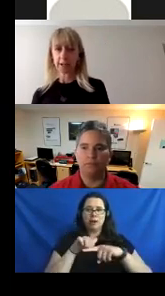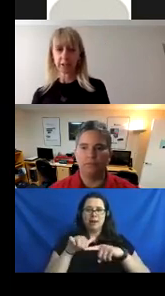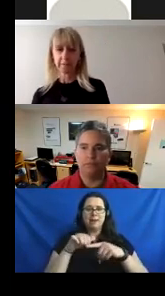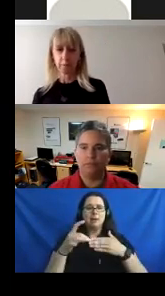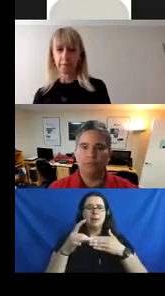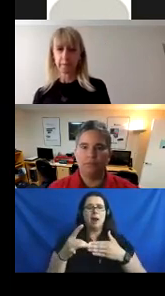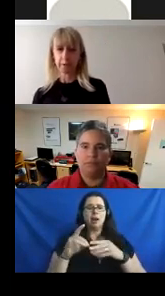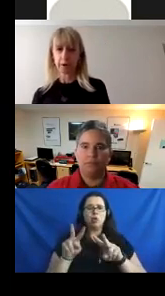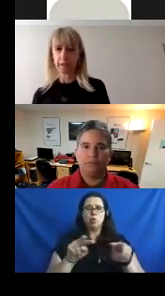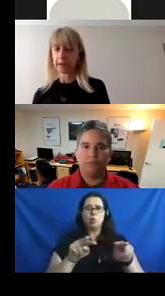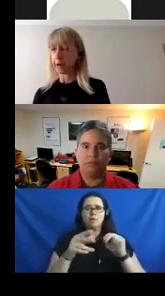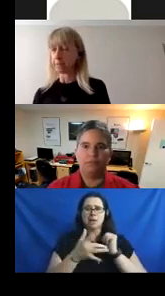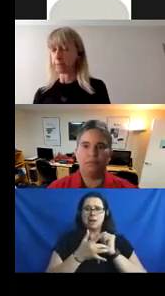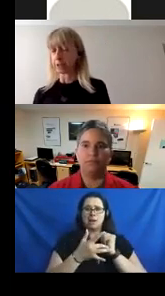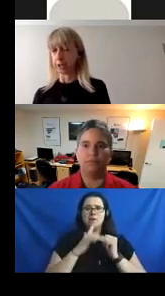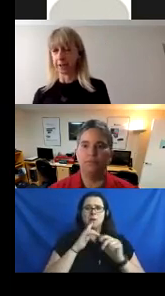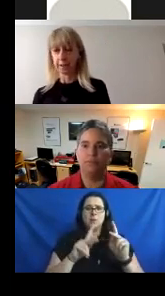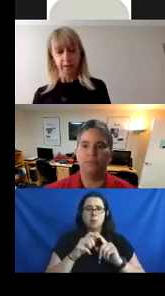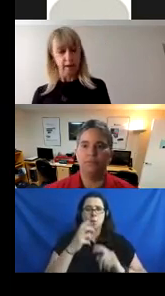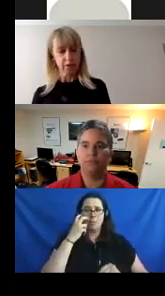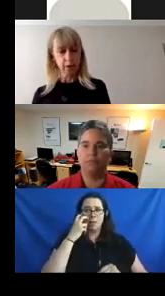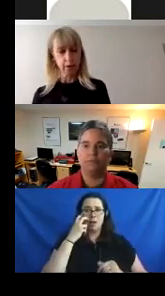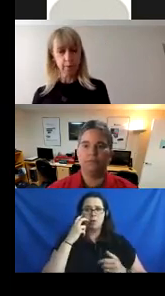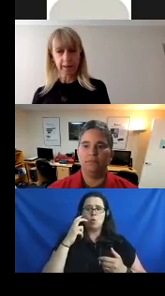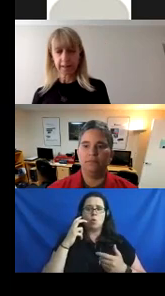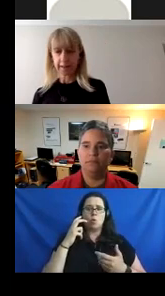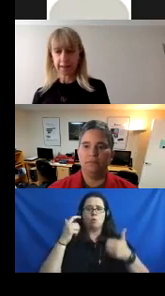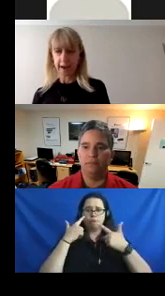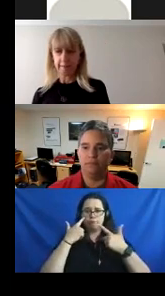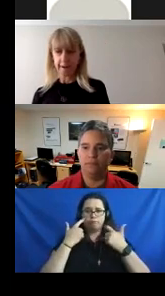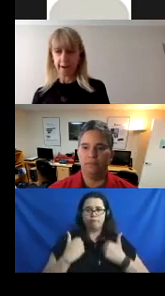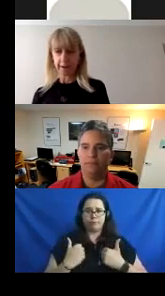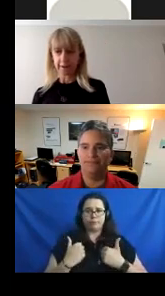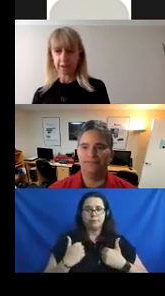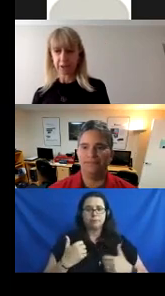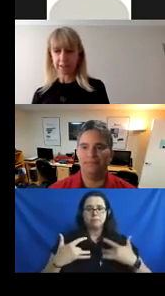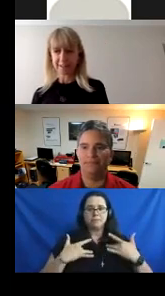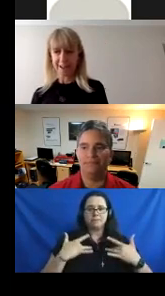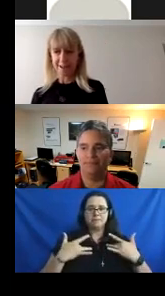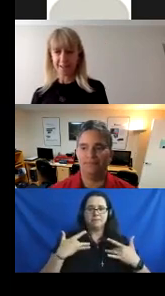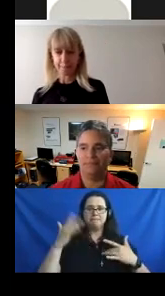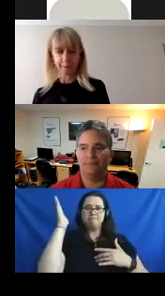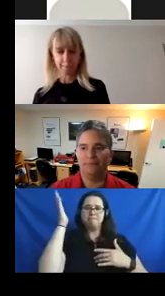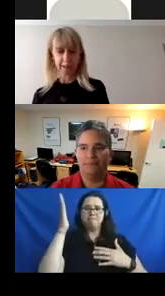TECHNOLOGY FOR PEOPLE WHO ARE BLIND OR HAVE LOW VISION. EXCITED TO HAVE OUR SESSION TODAY AND TO WELCOME RACHAEL